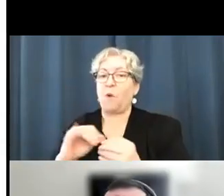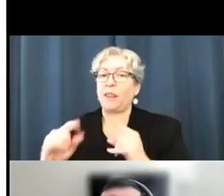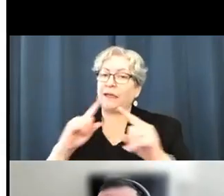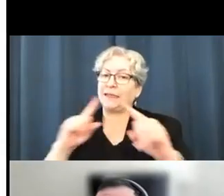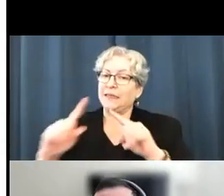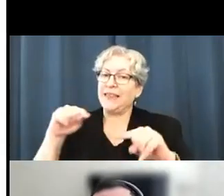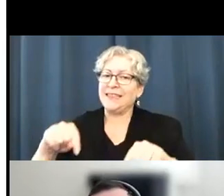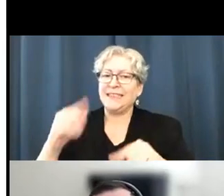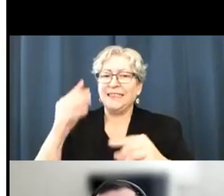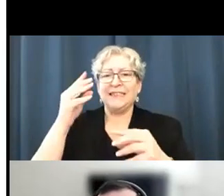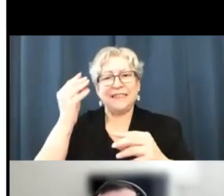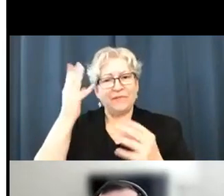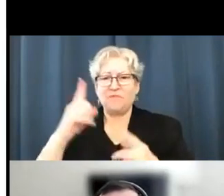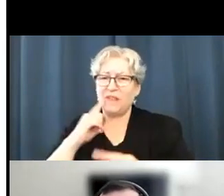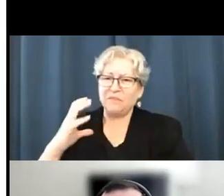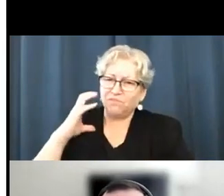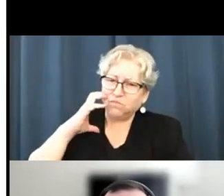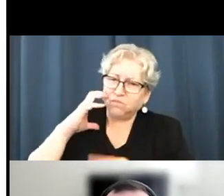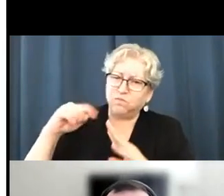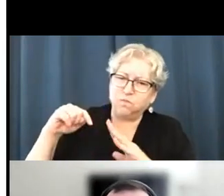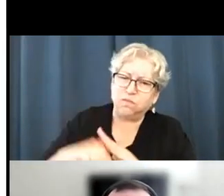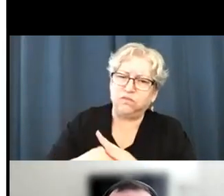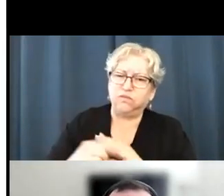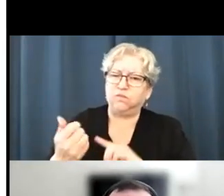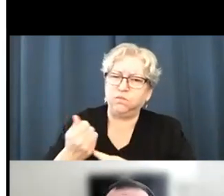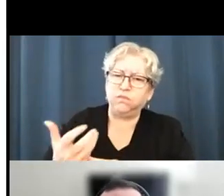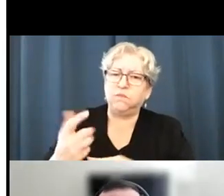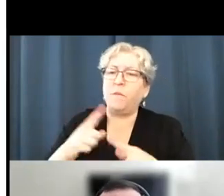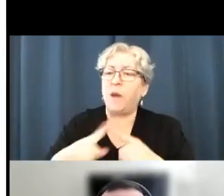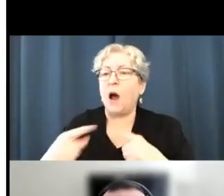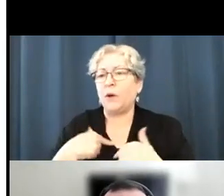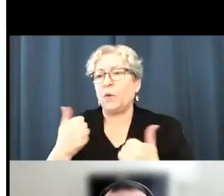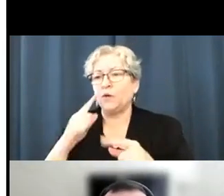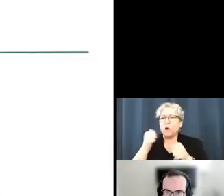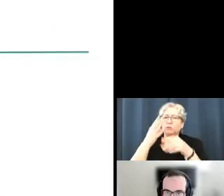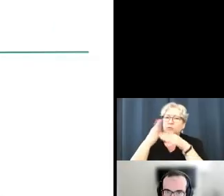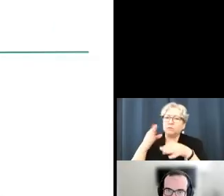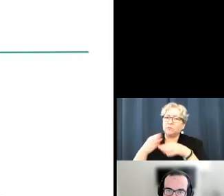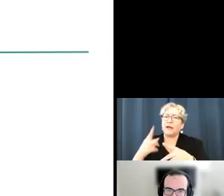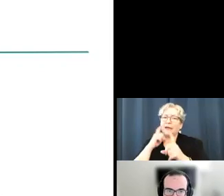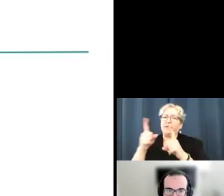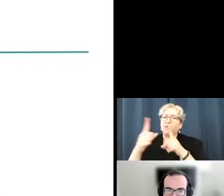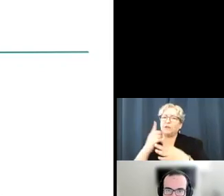but we're gonna try to break it up and provide some examples and keep it conversational.